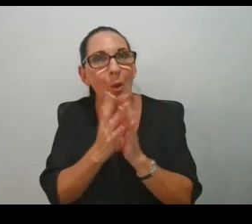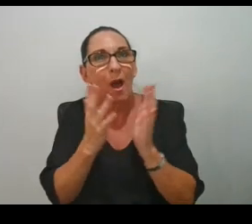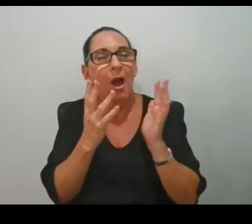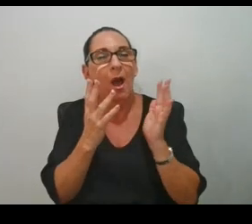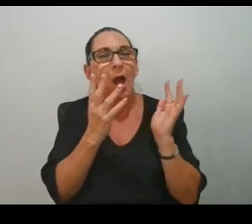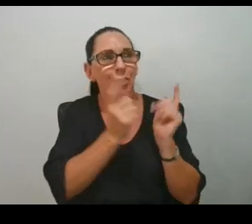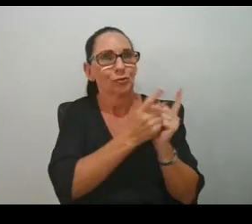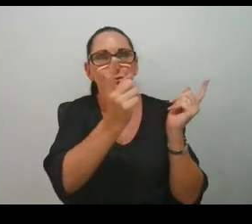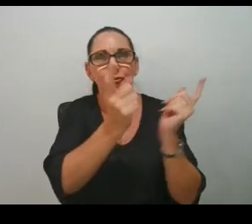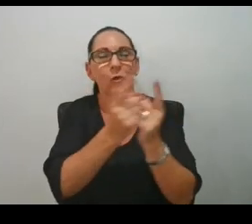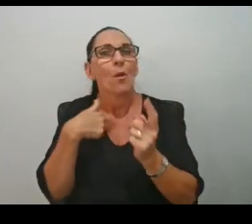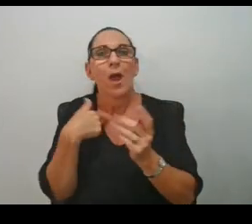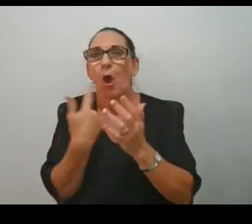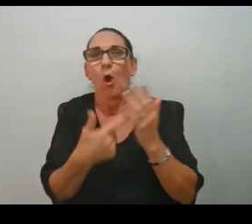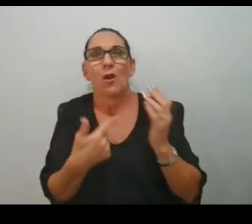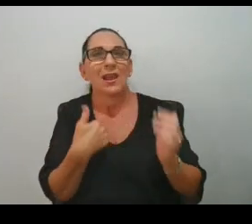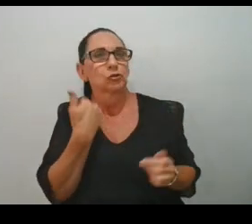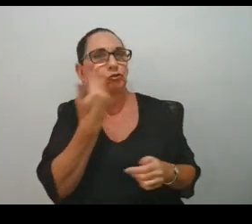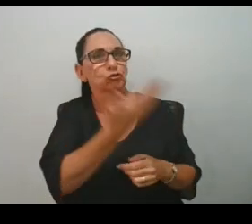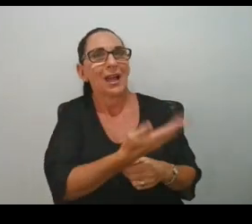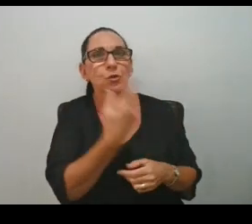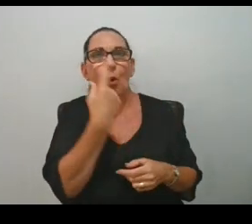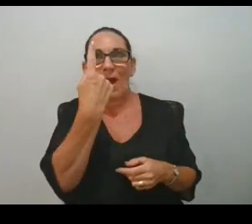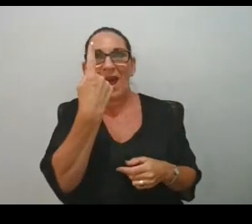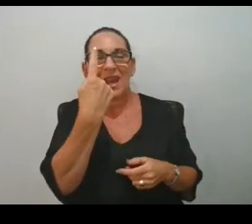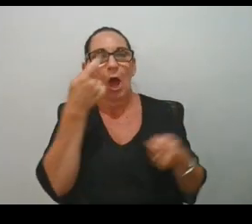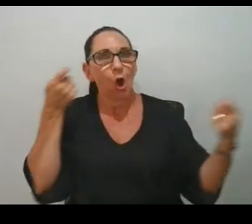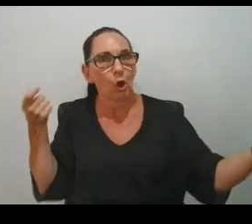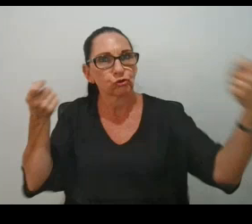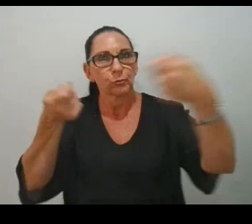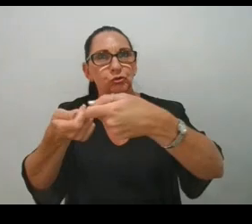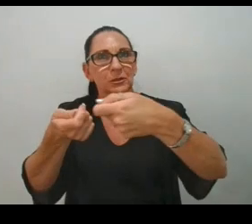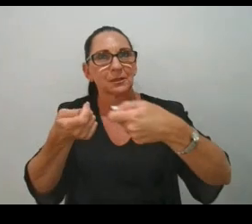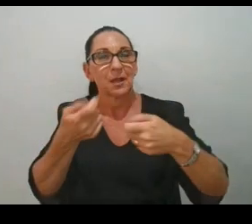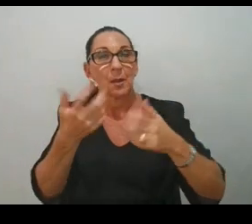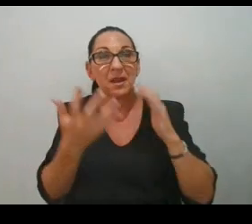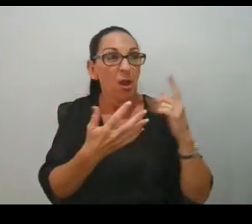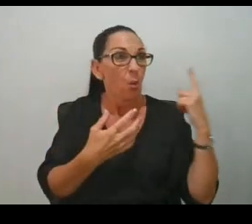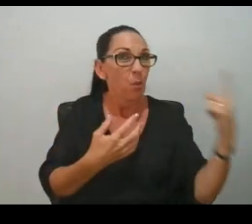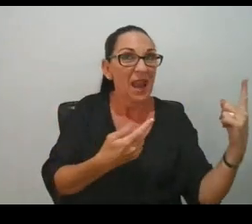one contribution we don't charge a contribution on both files so there are different rules um